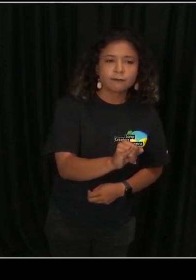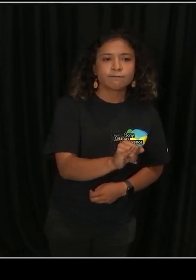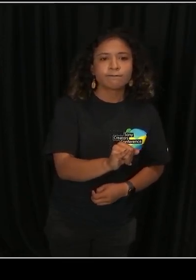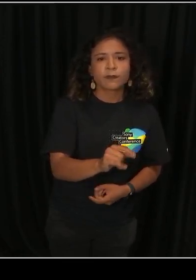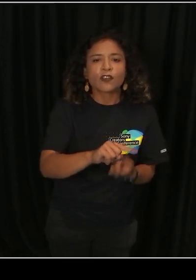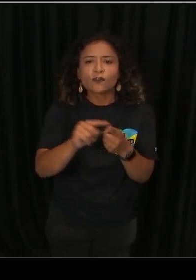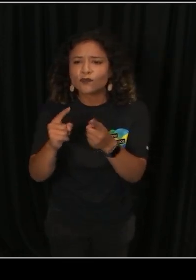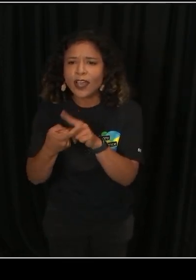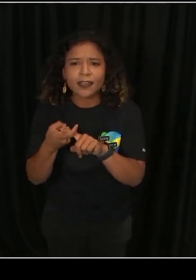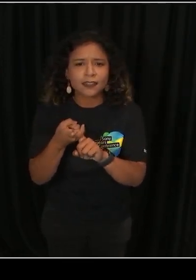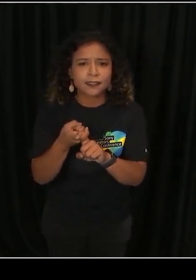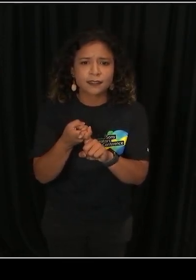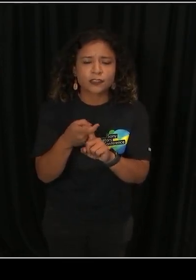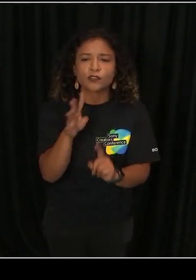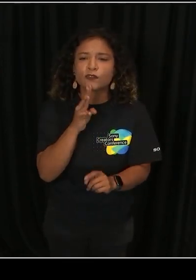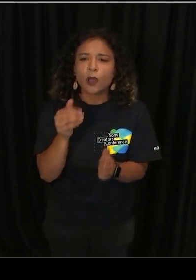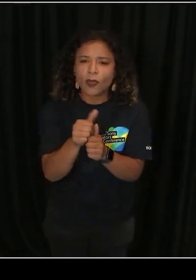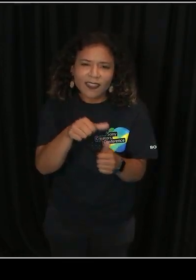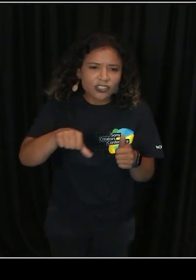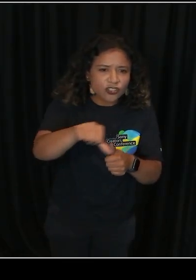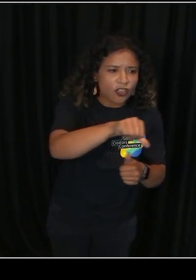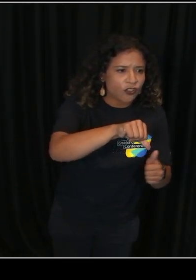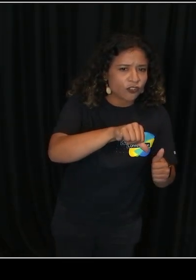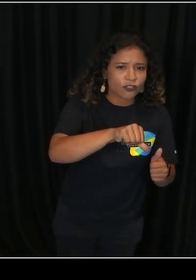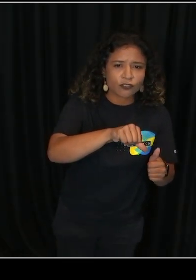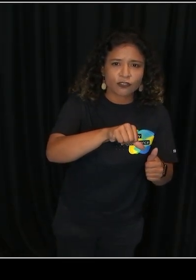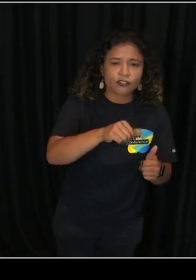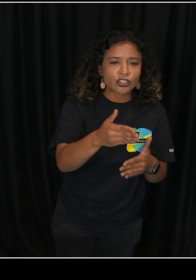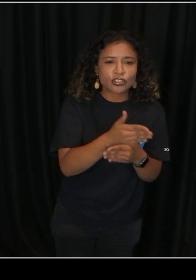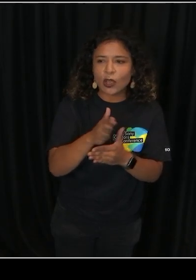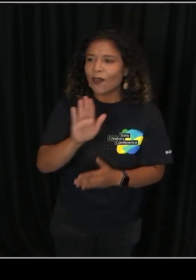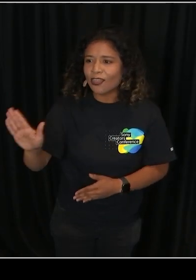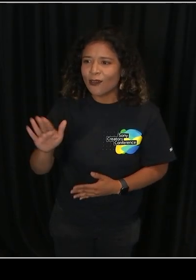the talking with each other, the sharing their passions,